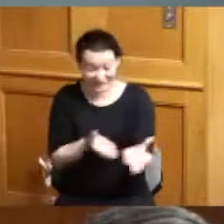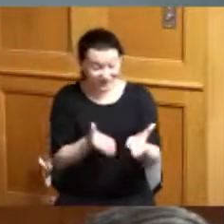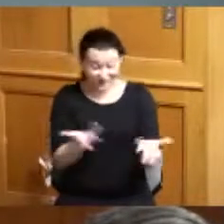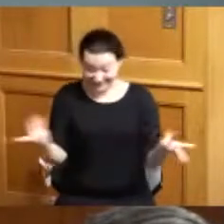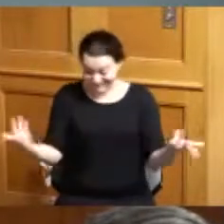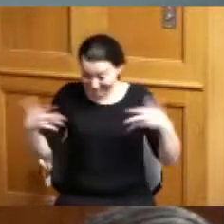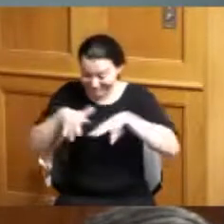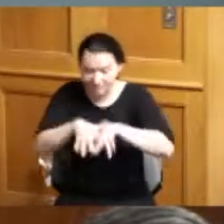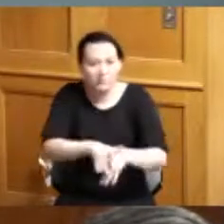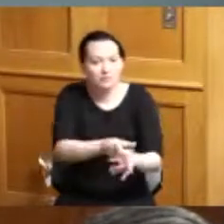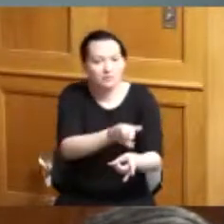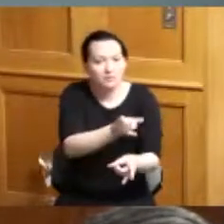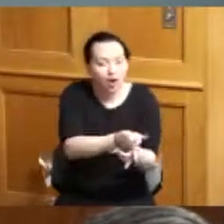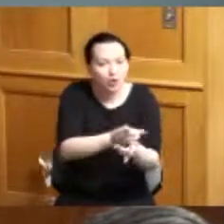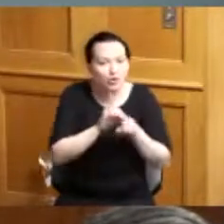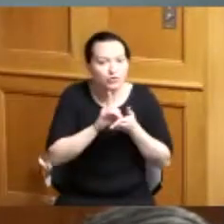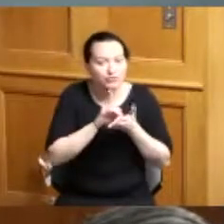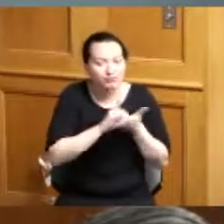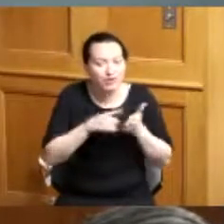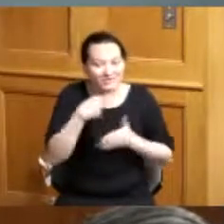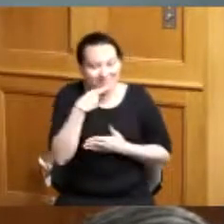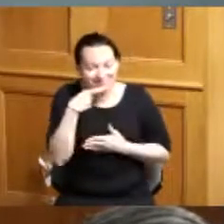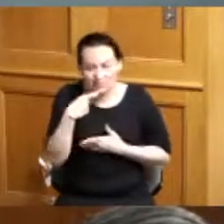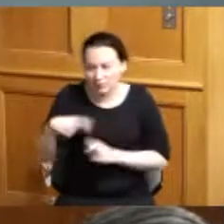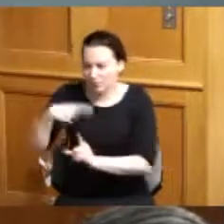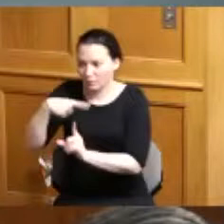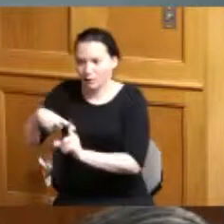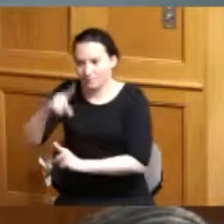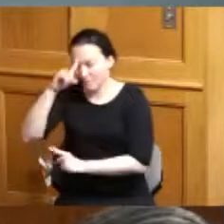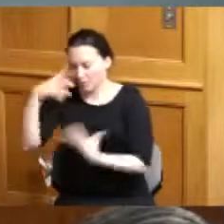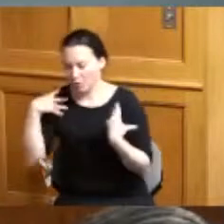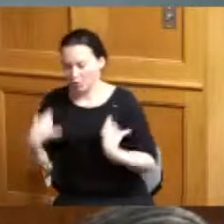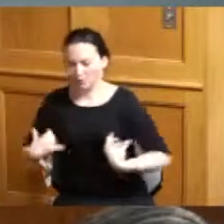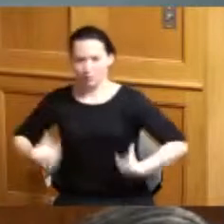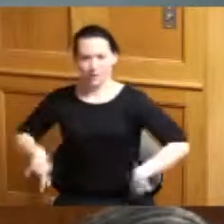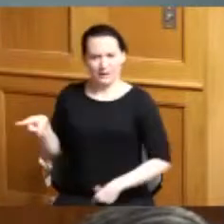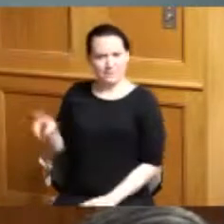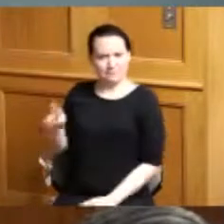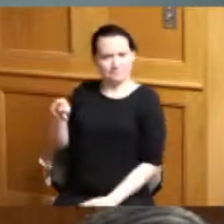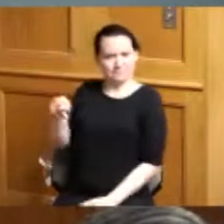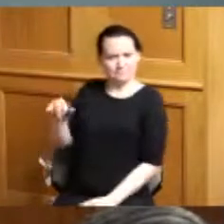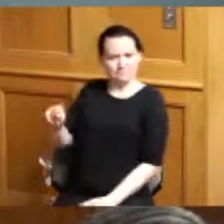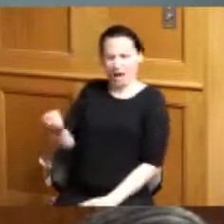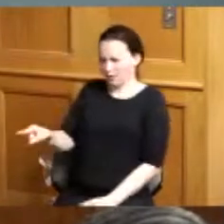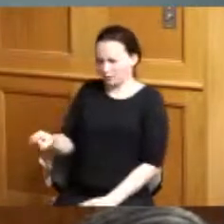the alcohol and drug addiction with mental health was something that Pat really fostered